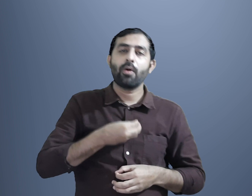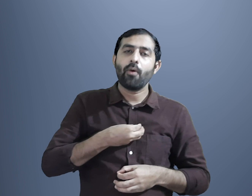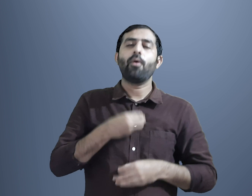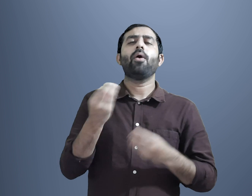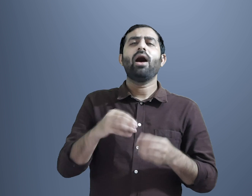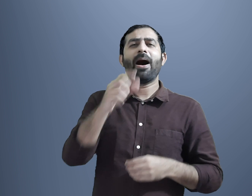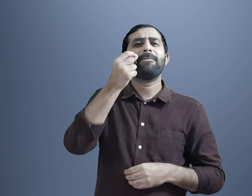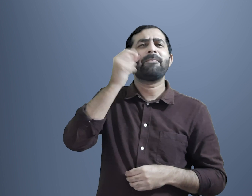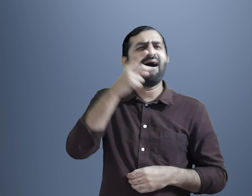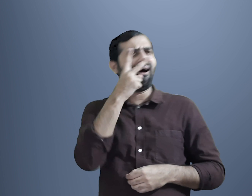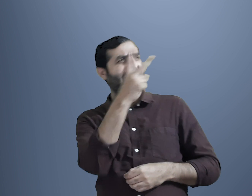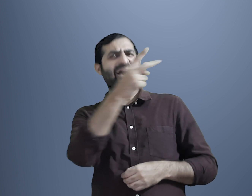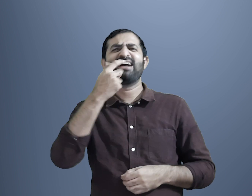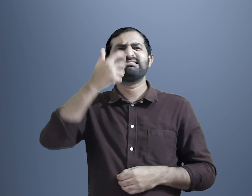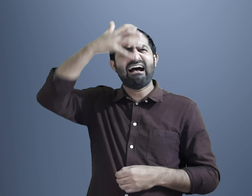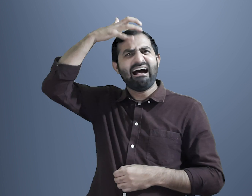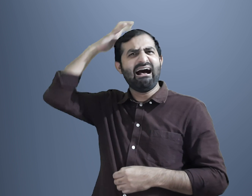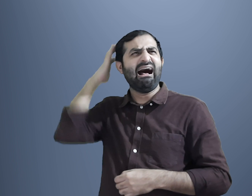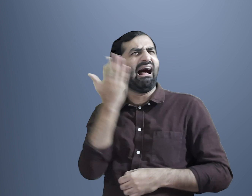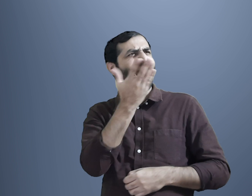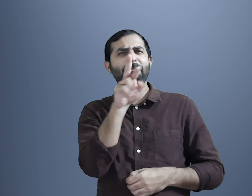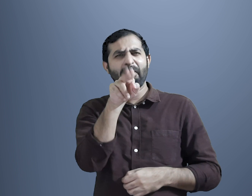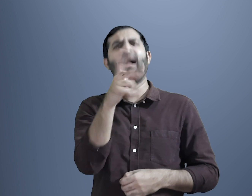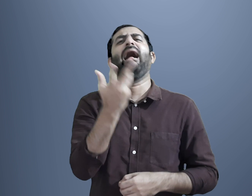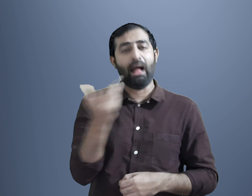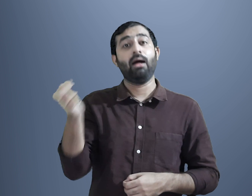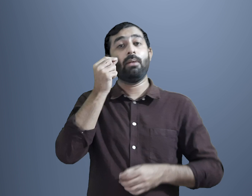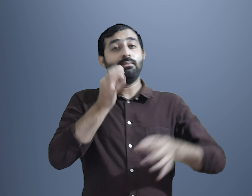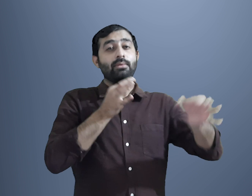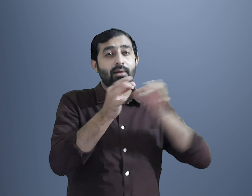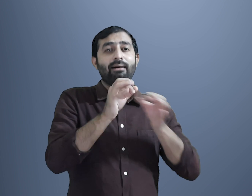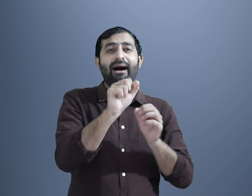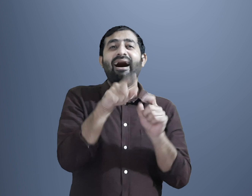The child uses the language to learn, this could include questions and answers.